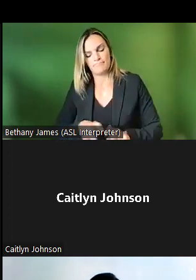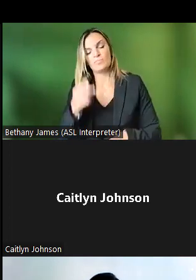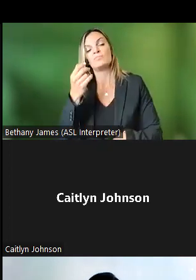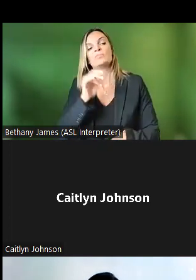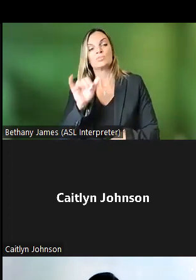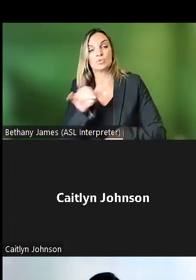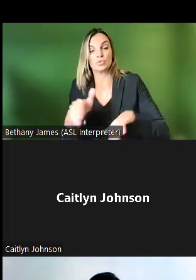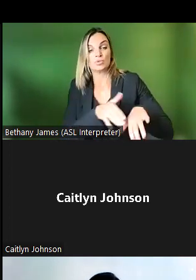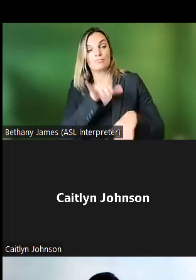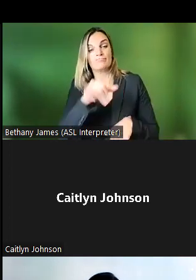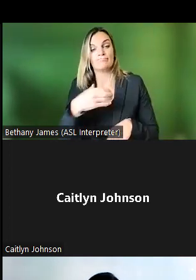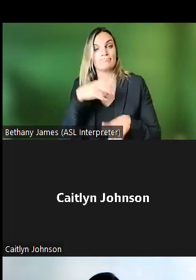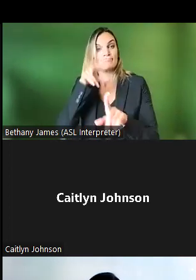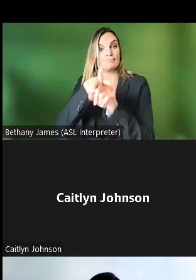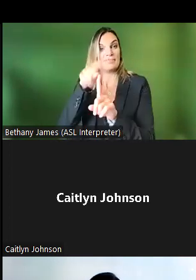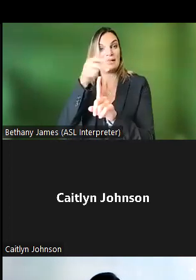And our job is to assist with that as well.